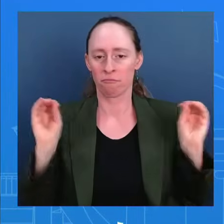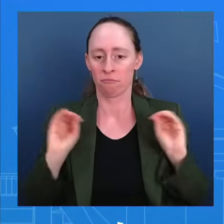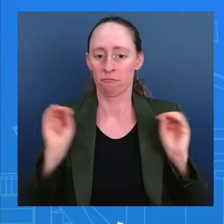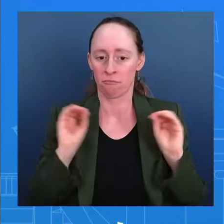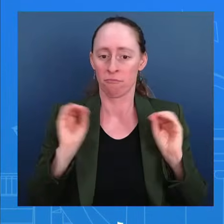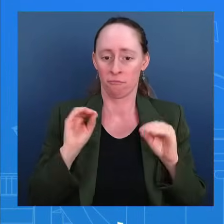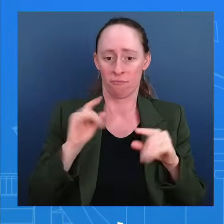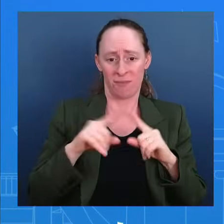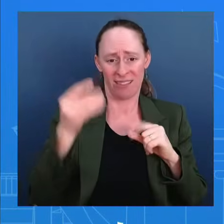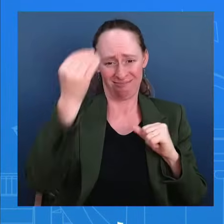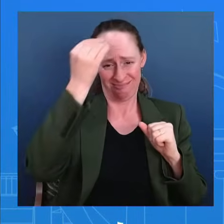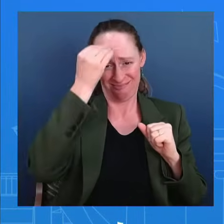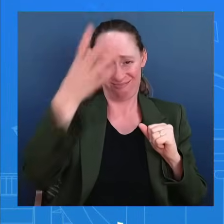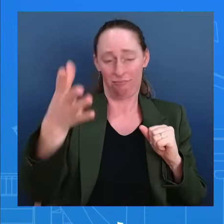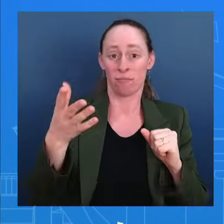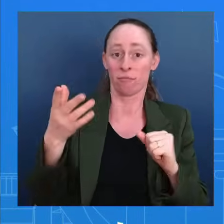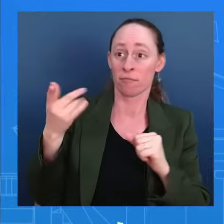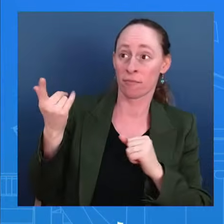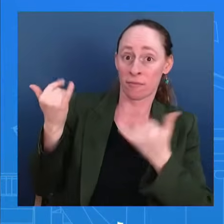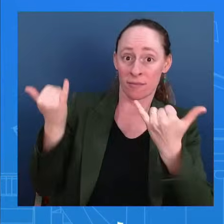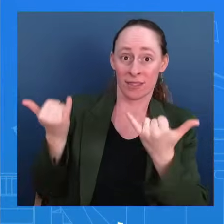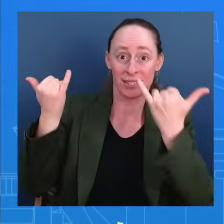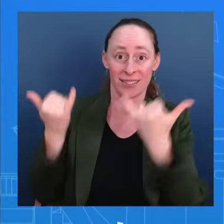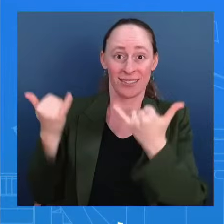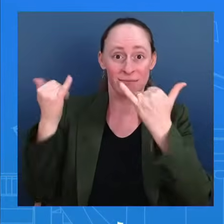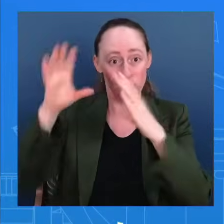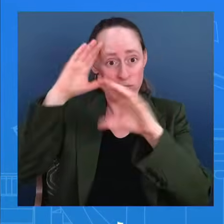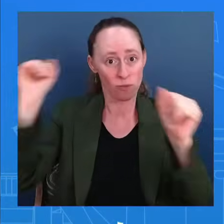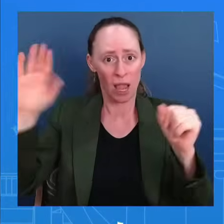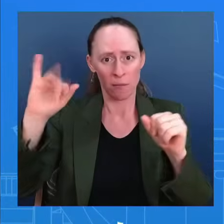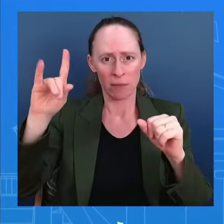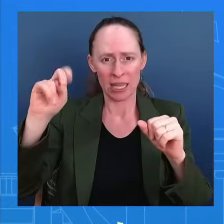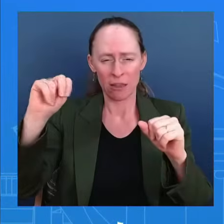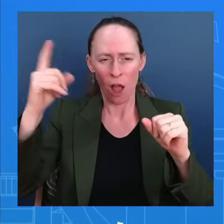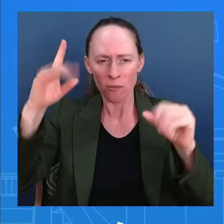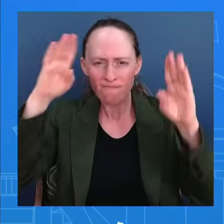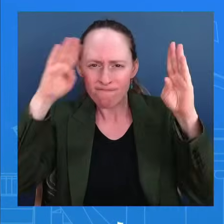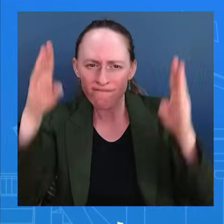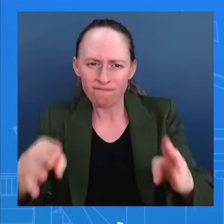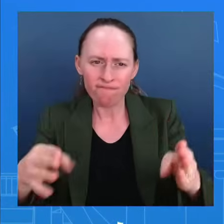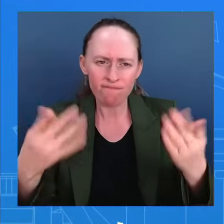at what's at hand, right? He had a conversation with the prime minister -- 30 minutes, as I stated, half an hour.